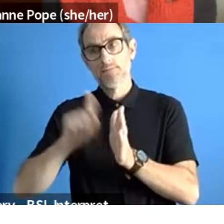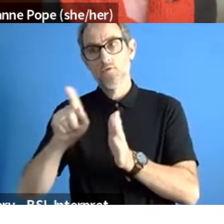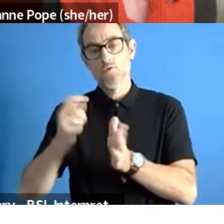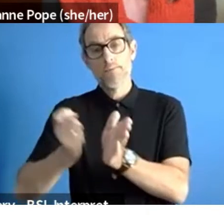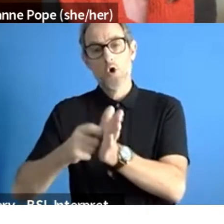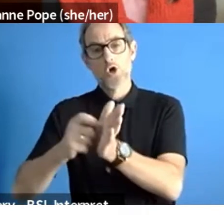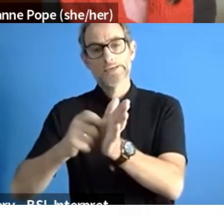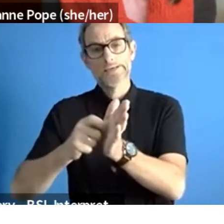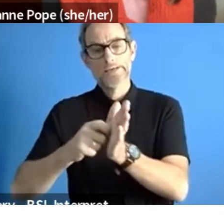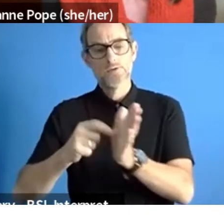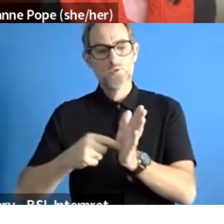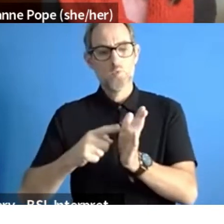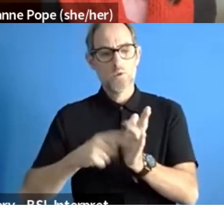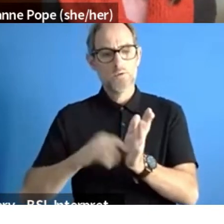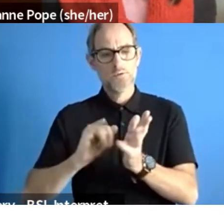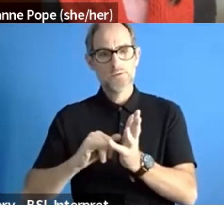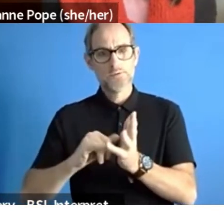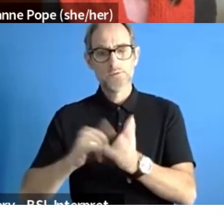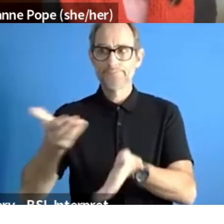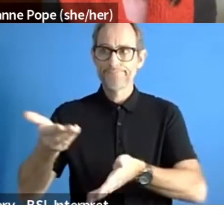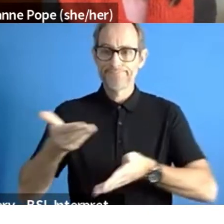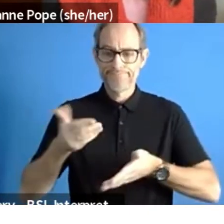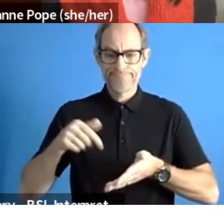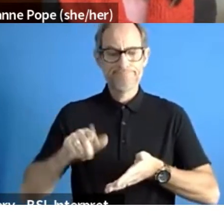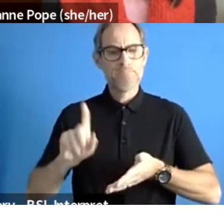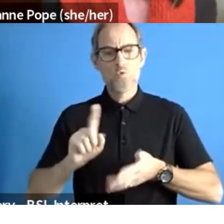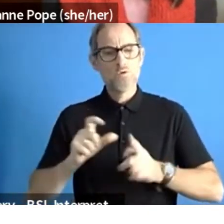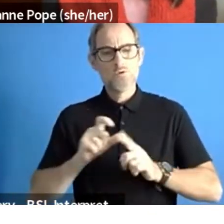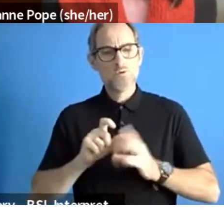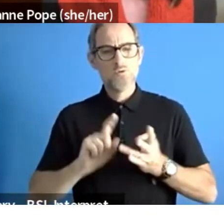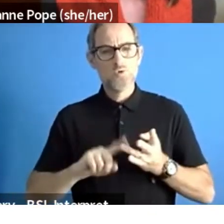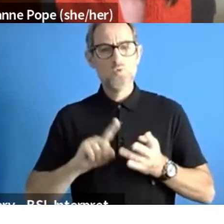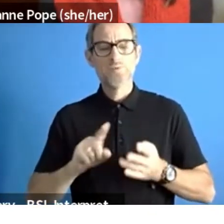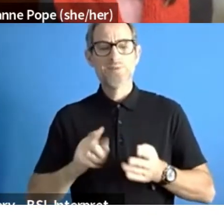Now I will turn it over to my colleagues to